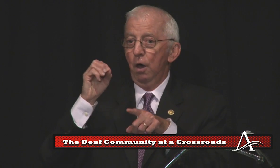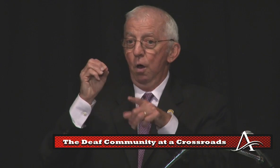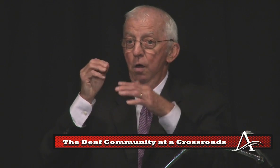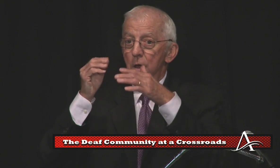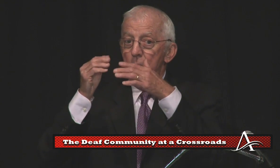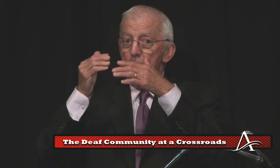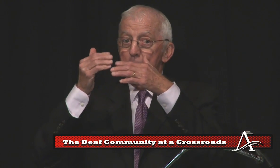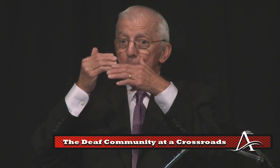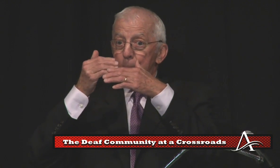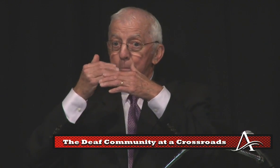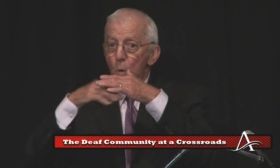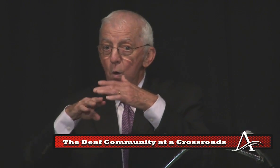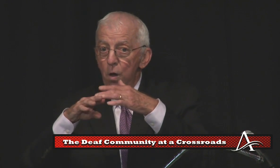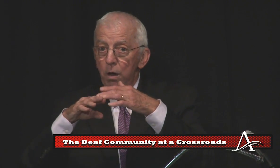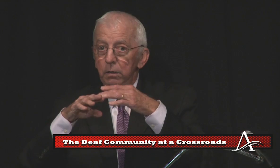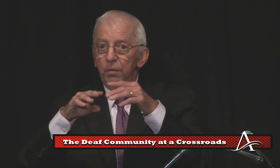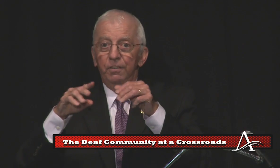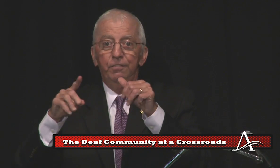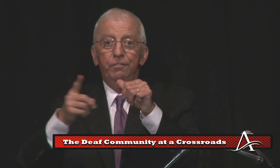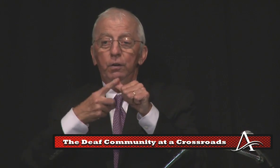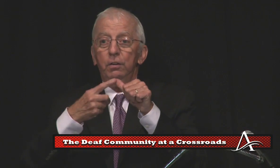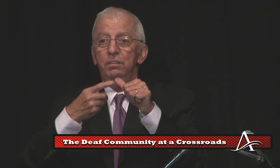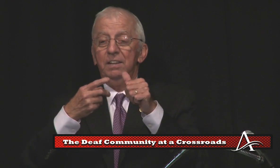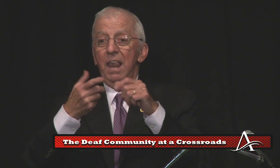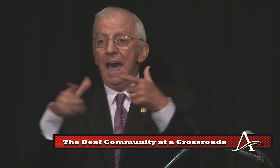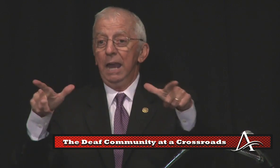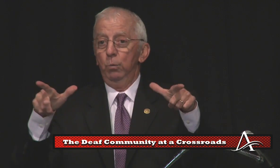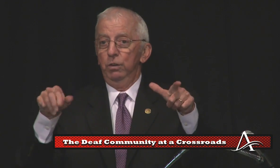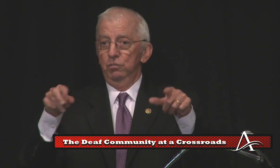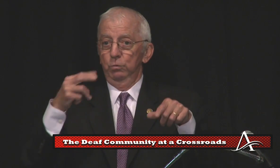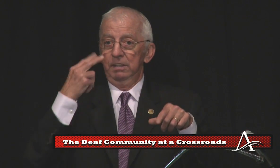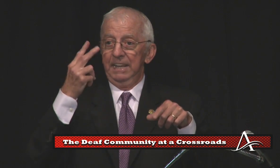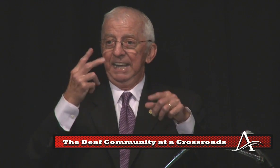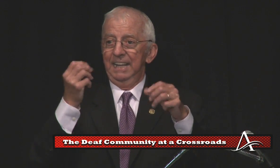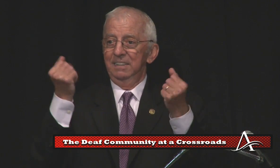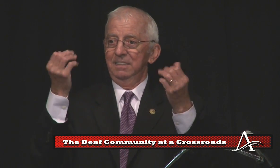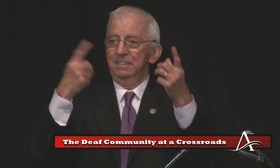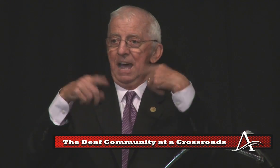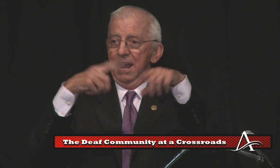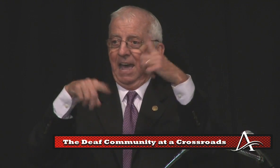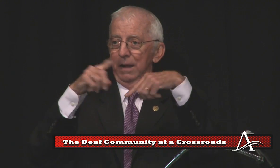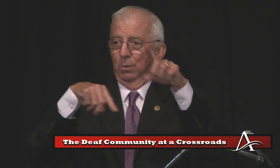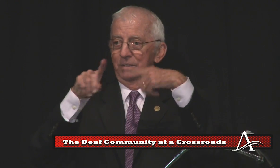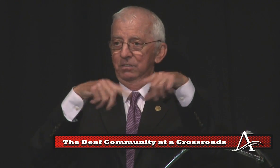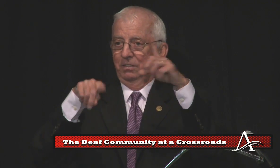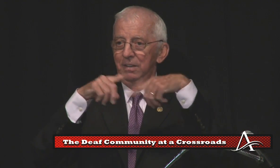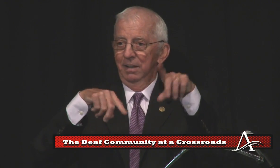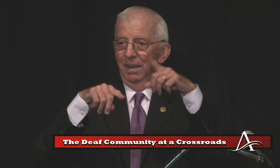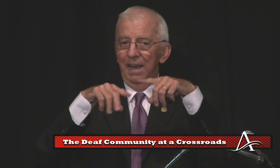So born, the first language you see is sign language.